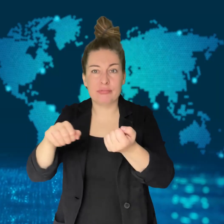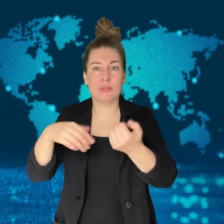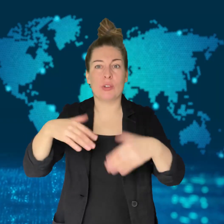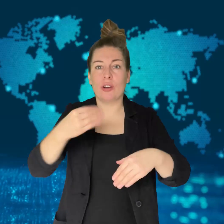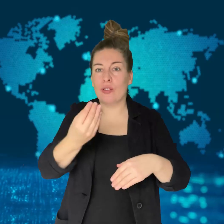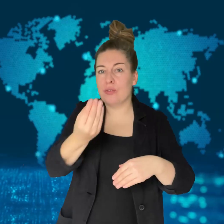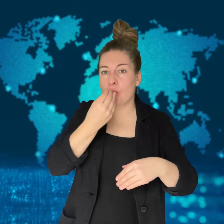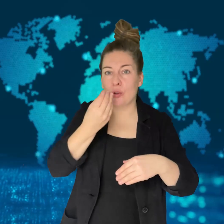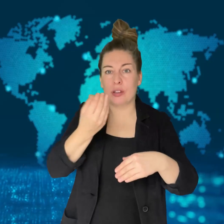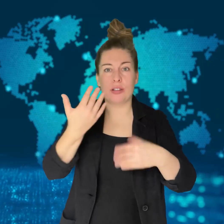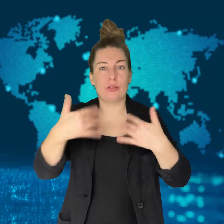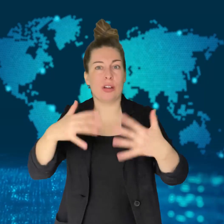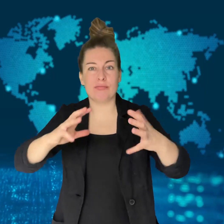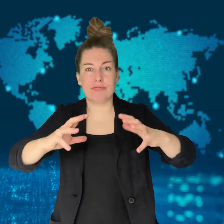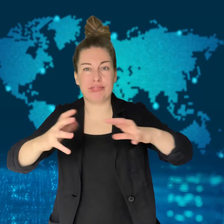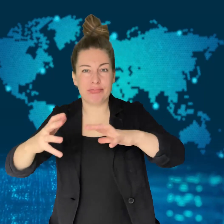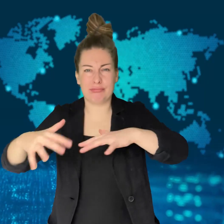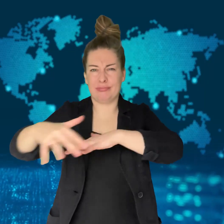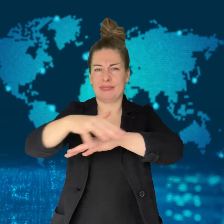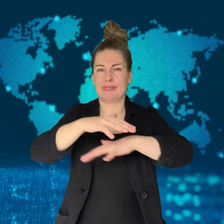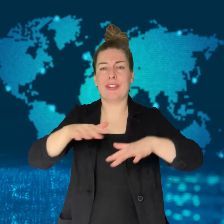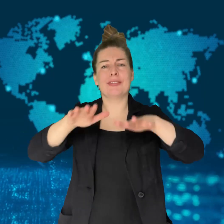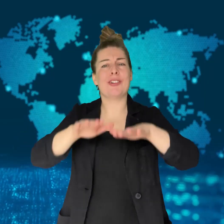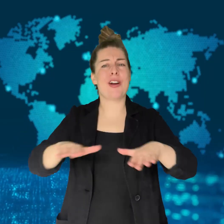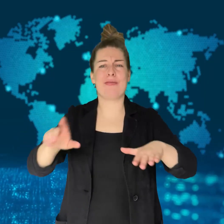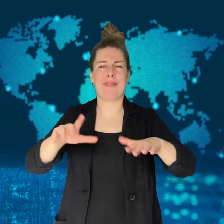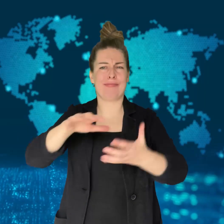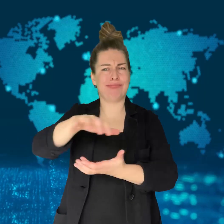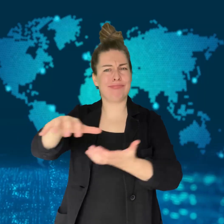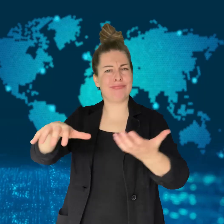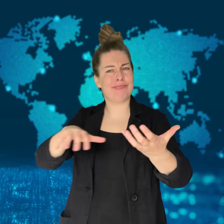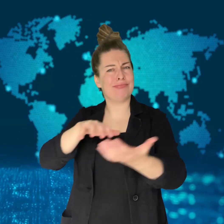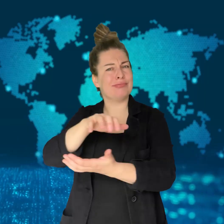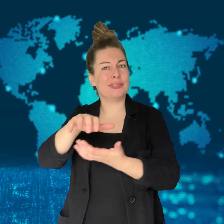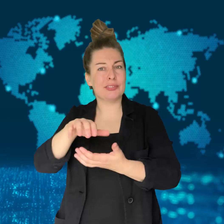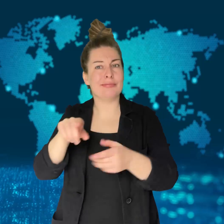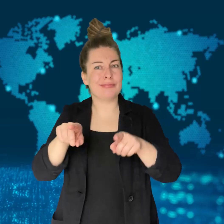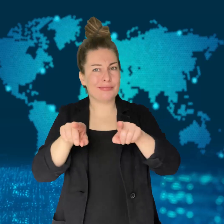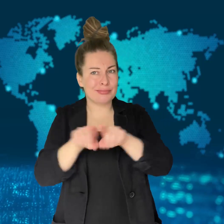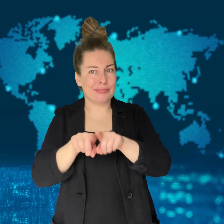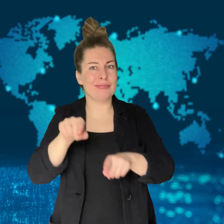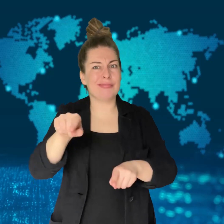Some were charged for flying Russian flags as they protested